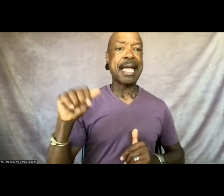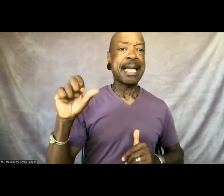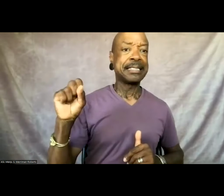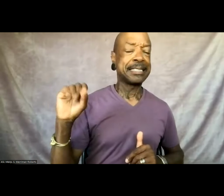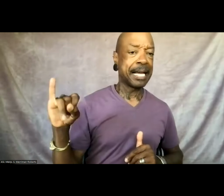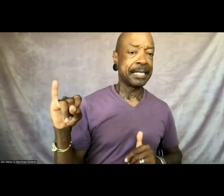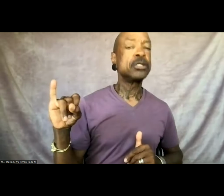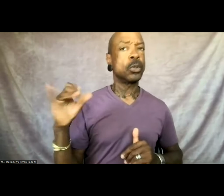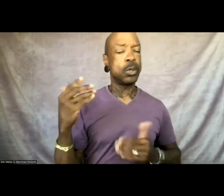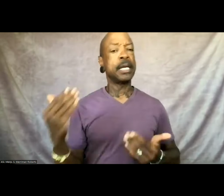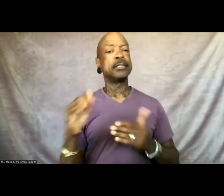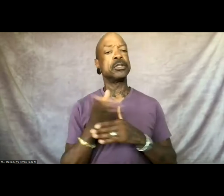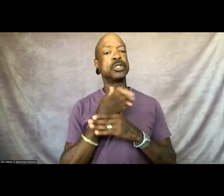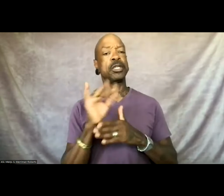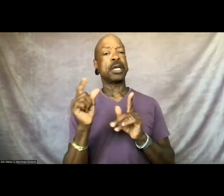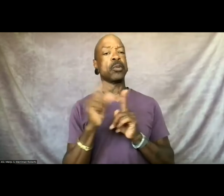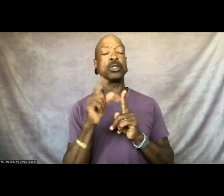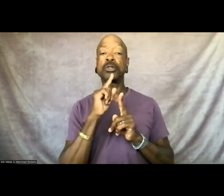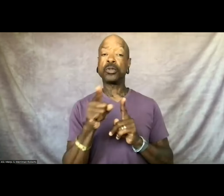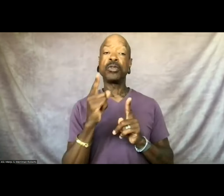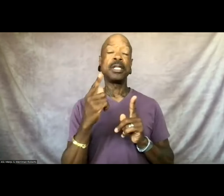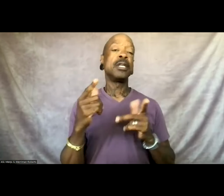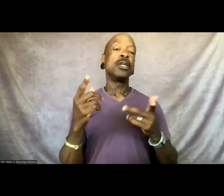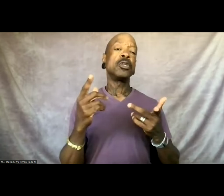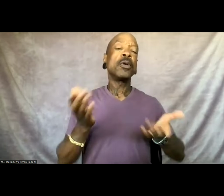same for SSI to make sure that people know and donn't make